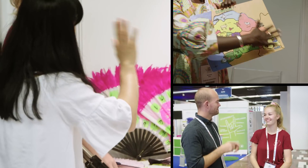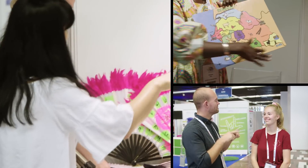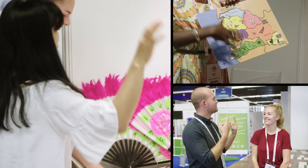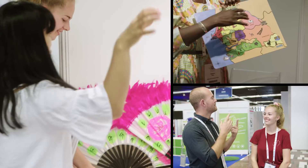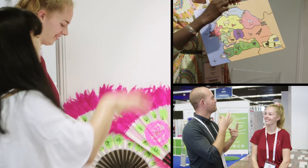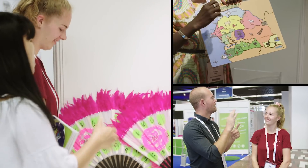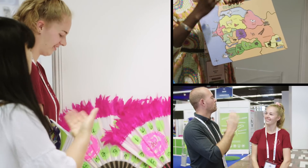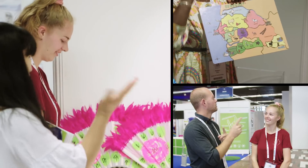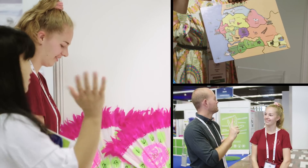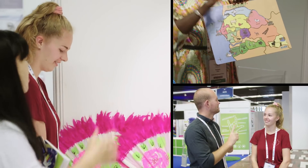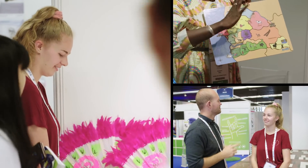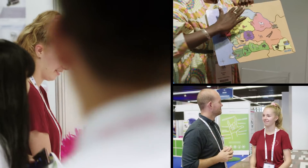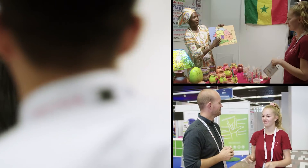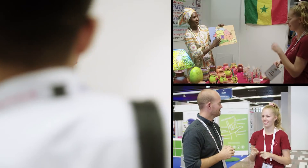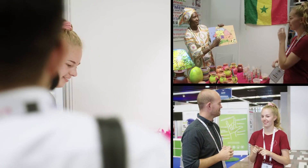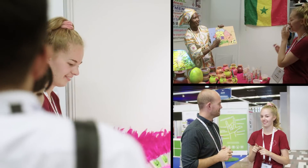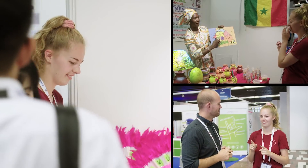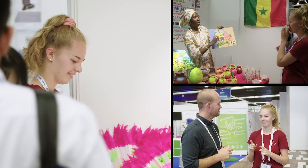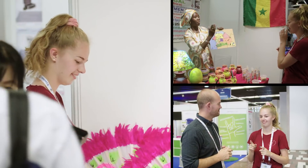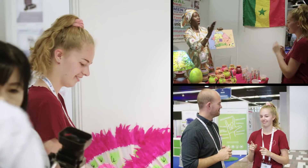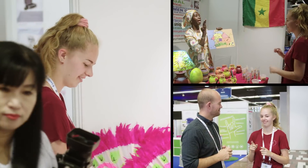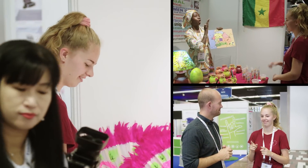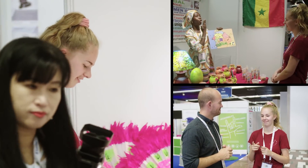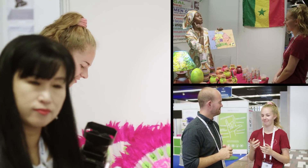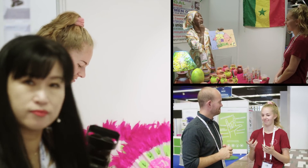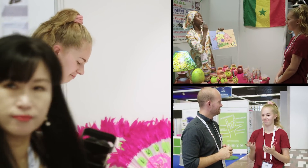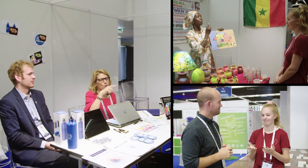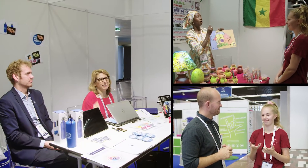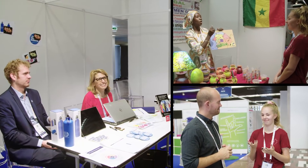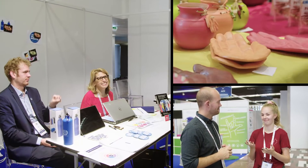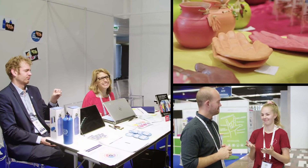and about sign language differences, and I've seen old friends.